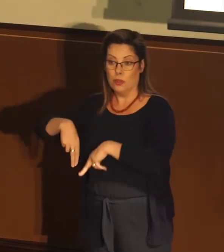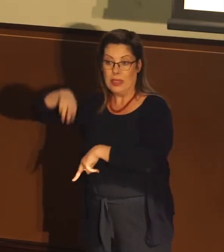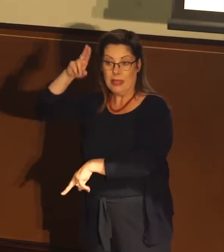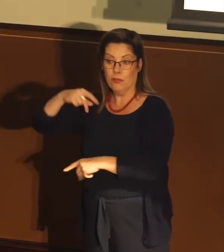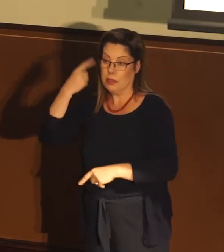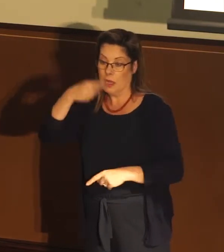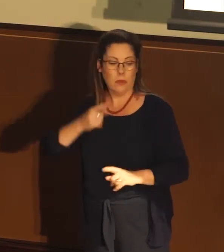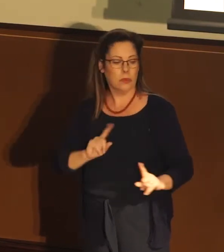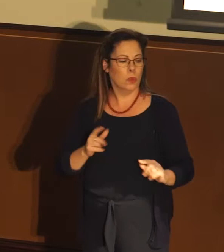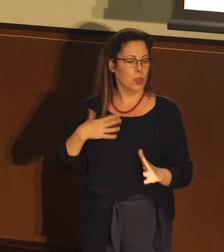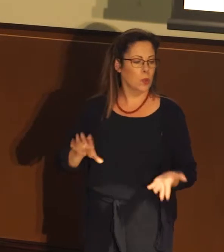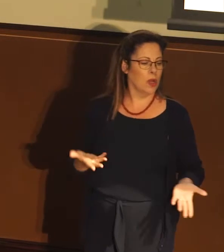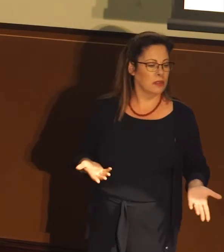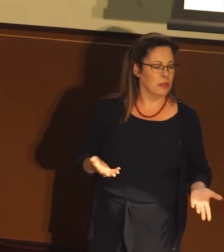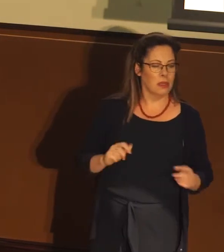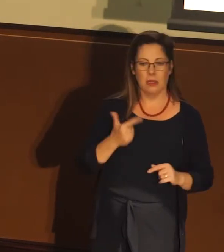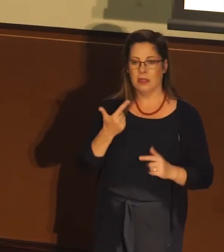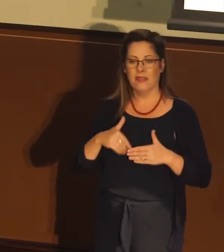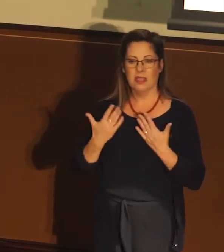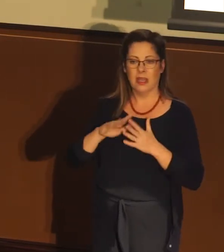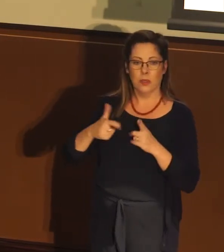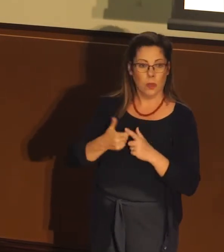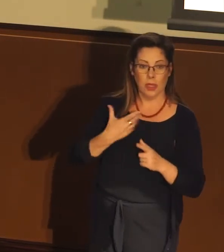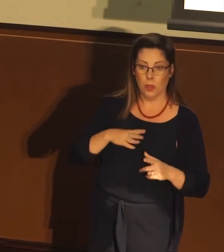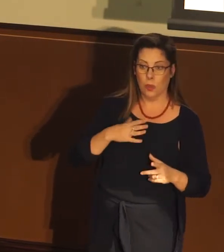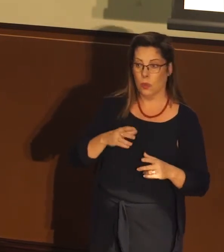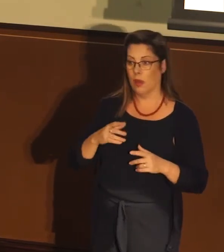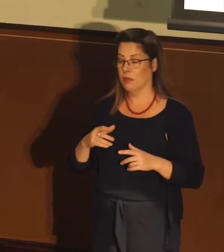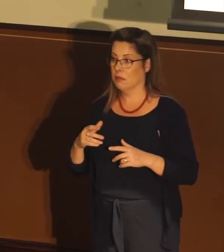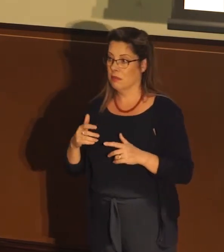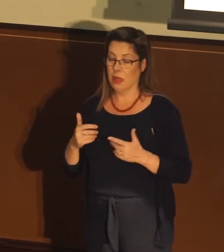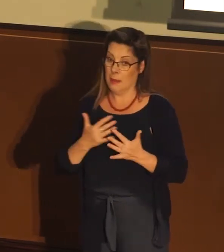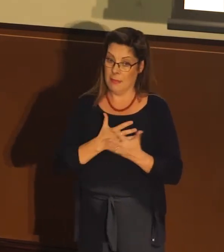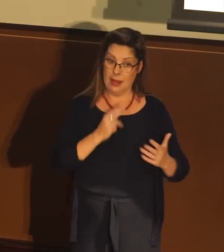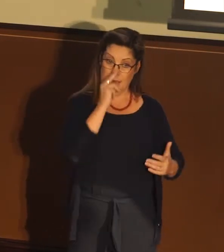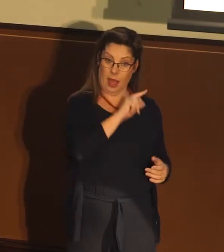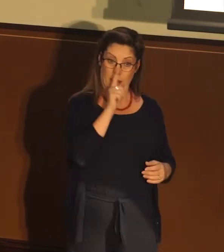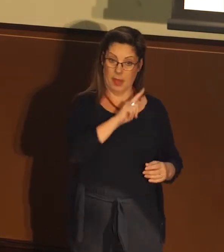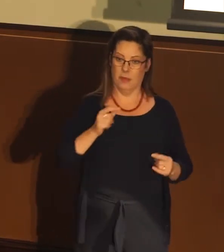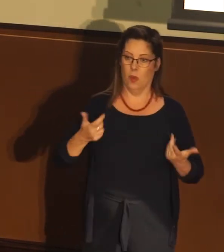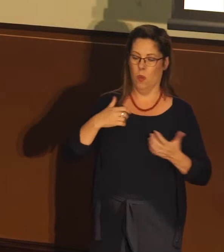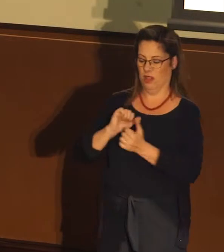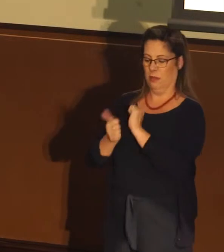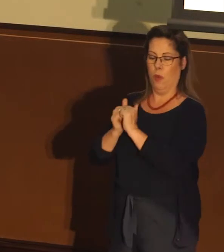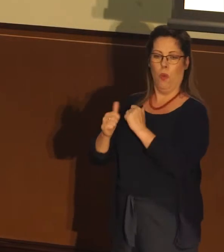We are open seven days a week. Do they have...we have a lot of young people who wanna be able to do sporty things on weekends